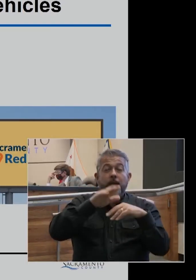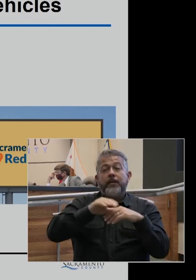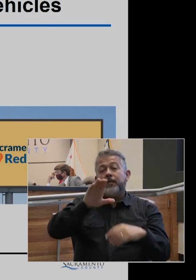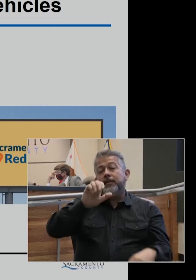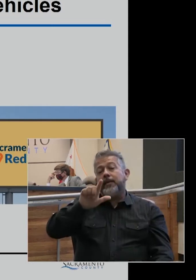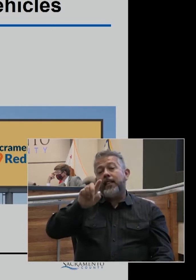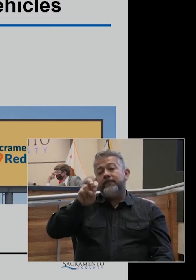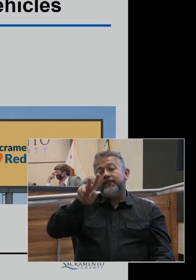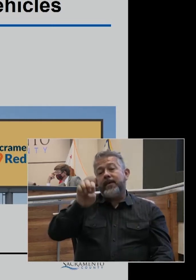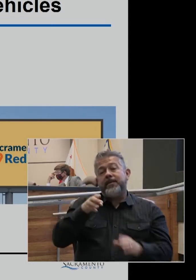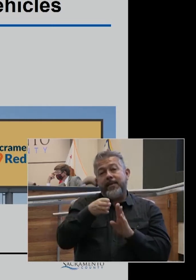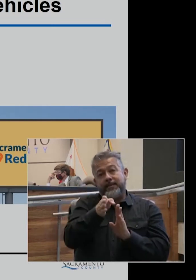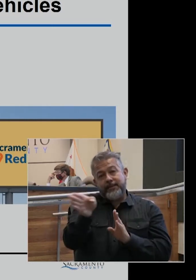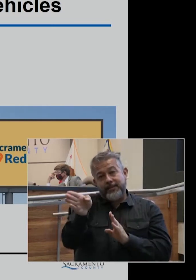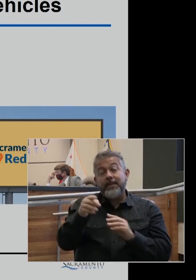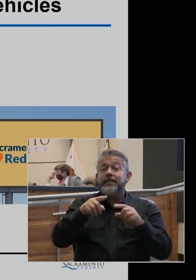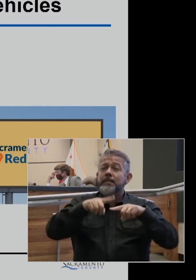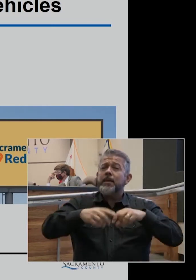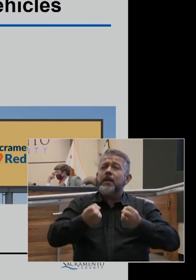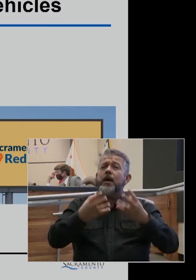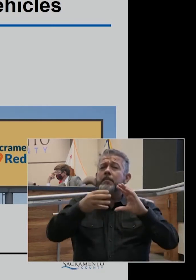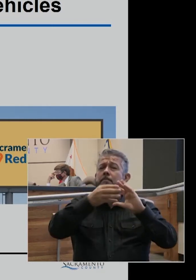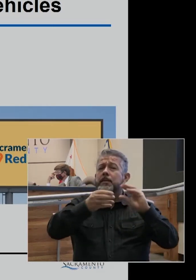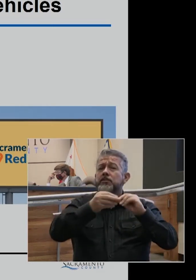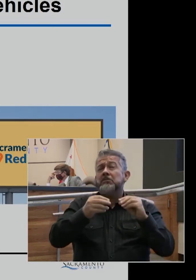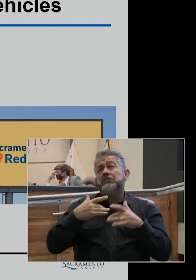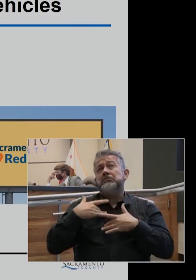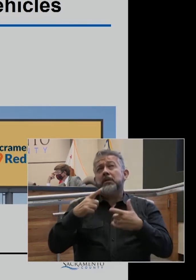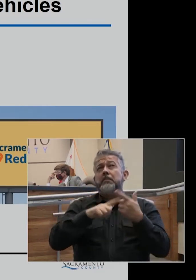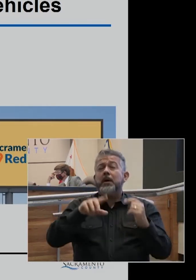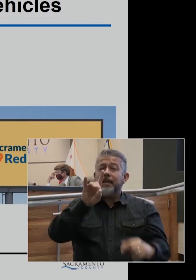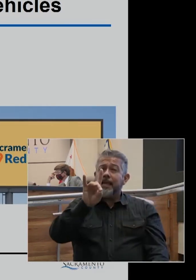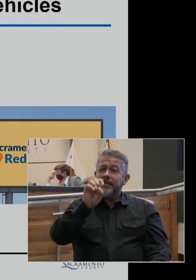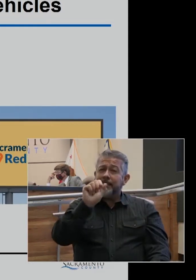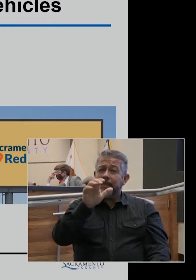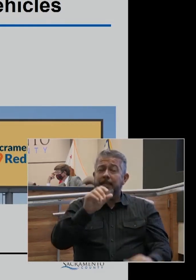DEPENDING ON MESSAGES RUNNING A GUESS MESSAGE HOLDS EIGHT GUESS MESSAGE HOLDS EIGHT SECONDS IN A ONE MINUTE CYCLE. SECONDS IN A ONE MINUTE CYCLE. THE NUMBER OF EYES WE HAVE ON